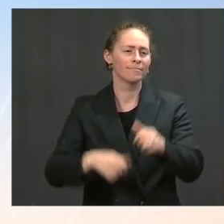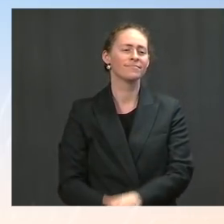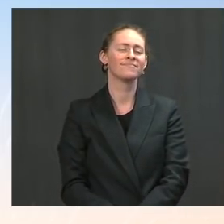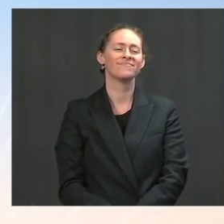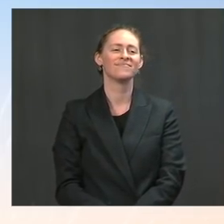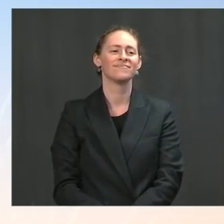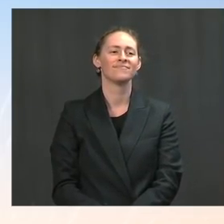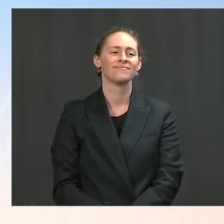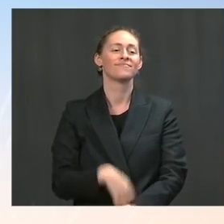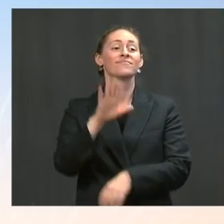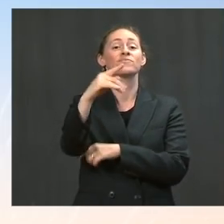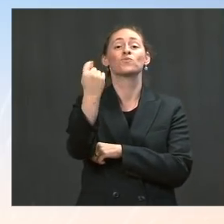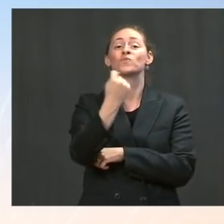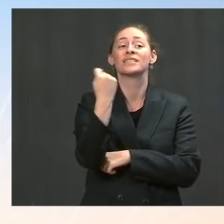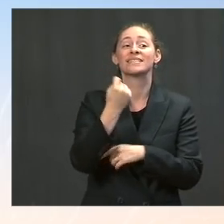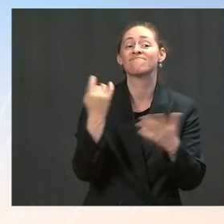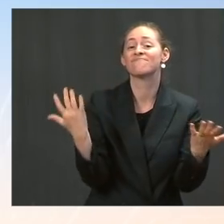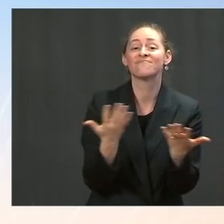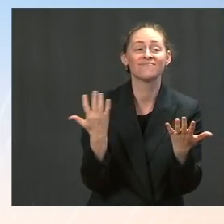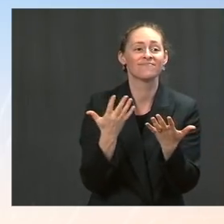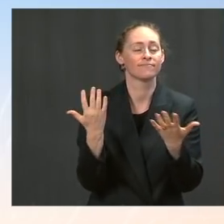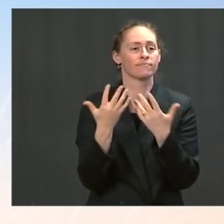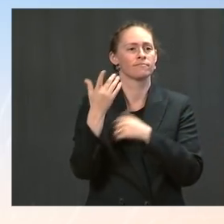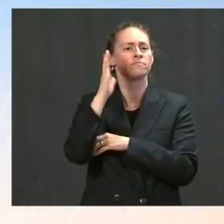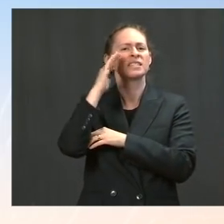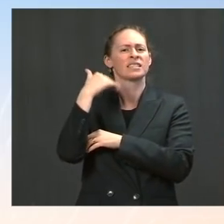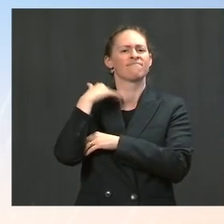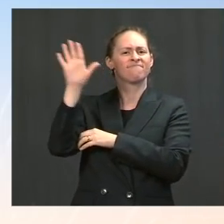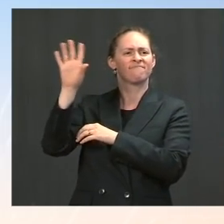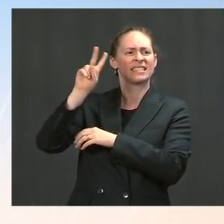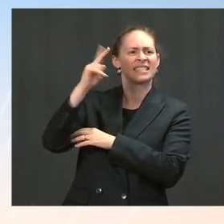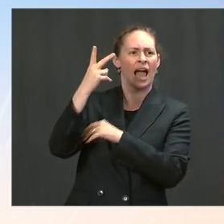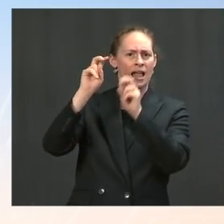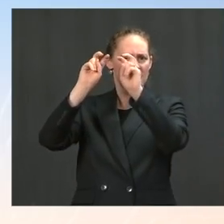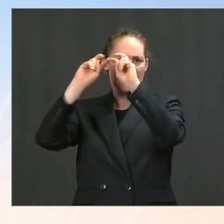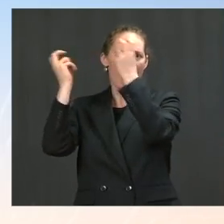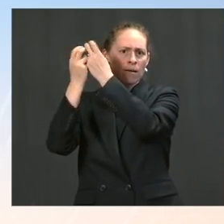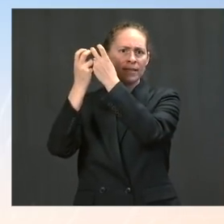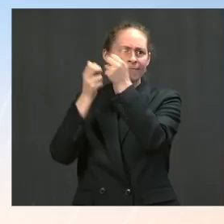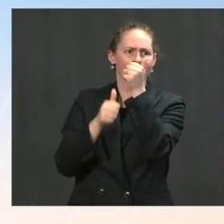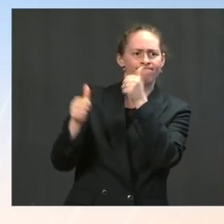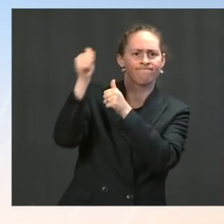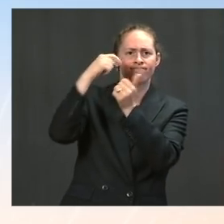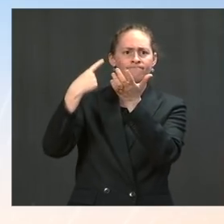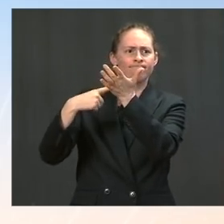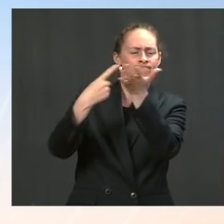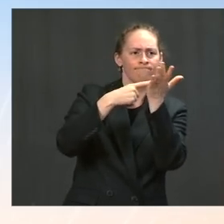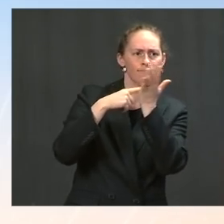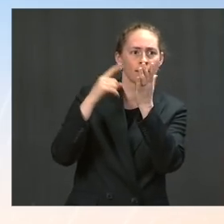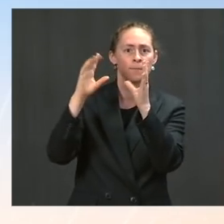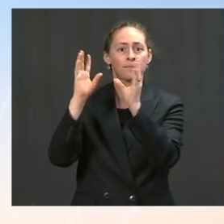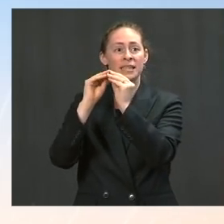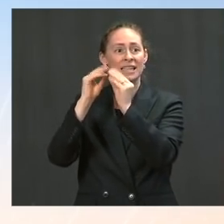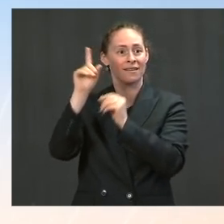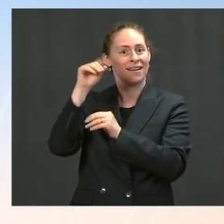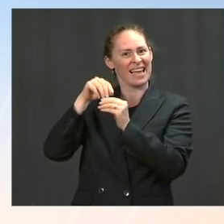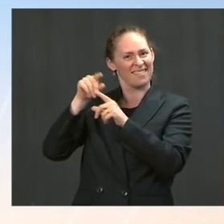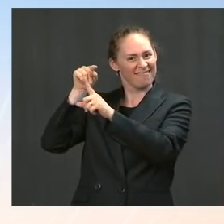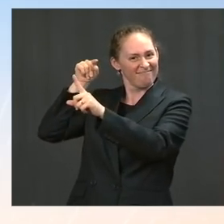his first in the Cabinet Room -- get excited, everyone -- and he looks forward to that. And on Wednesday, the President will travel to Cincinnati, Ohio,